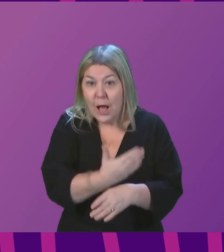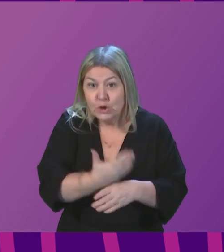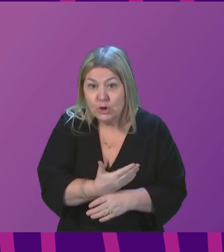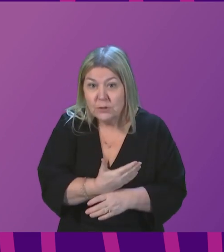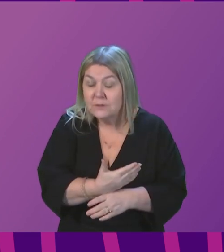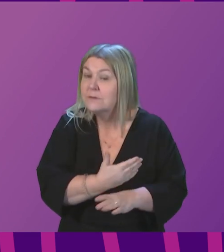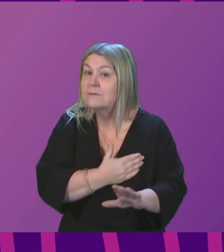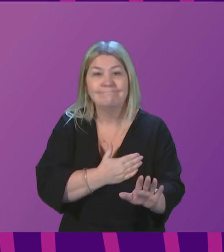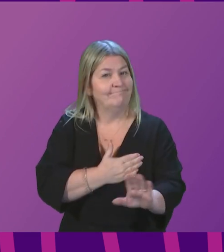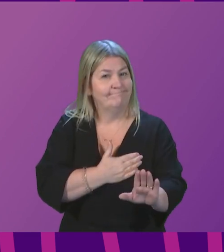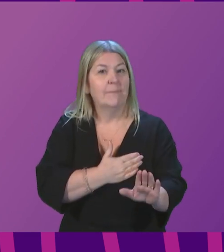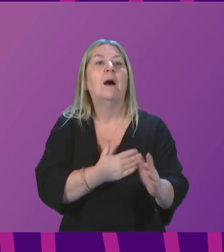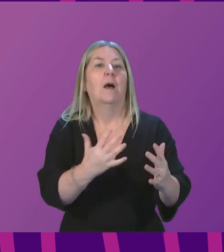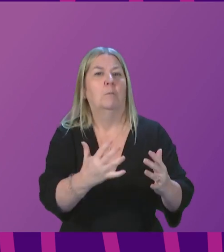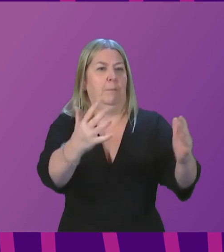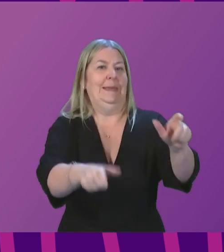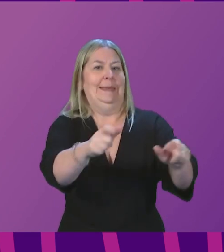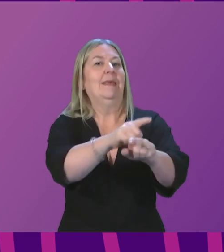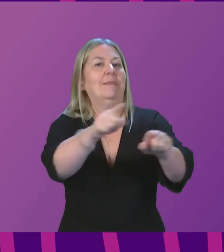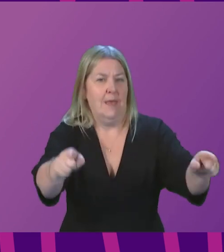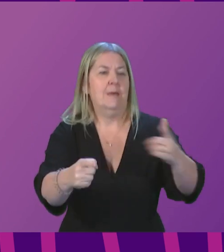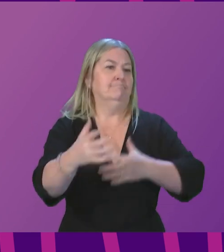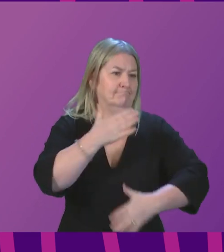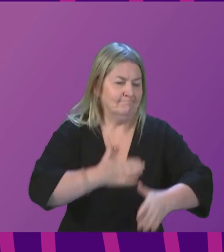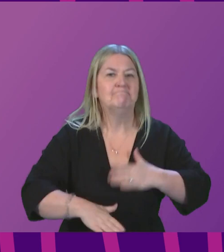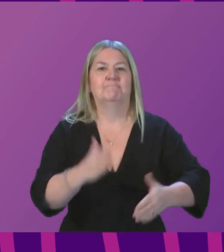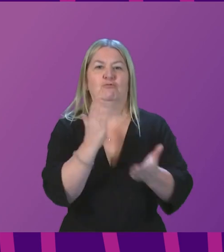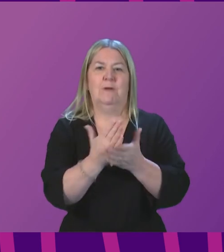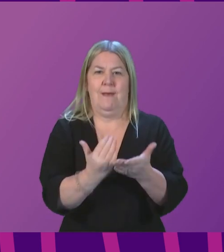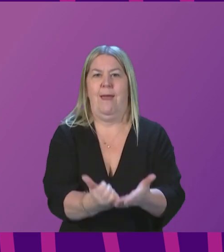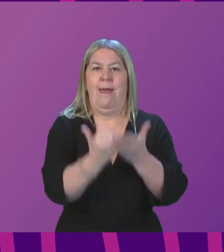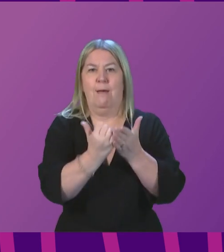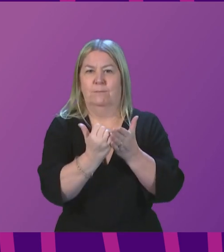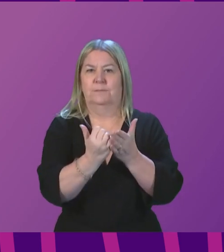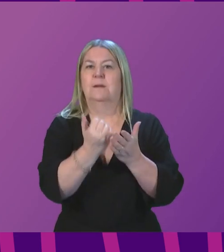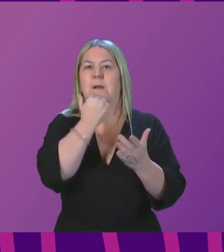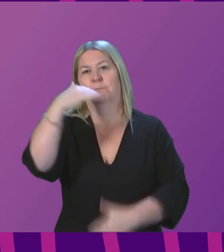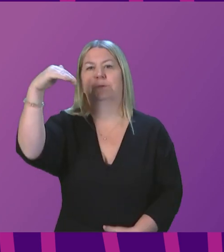The First Minister has tried to build a reputation for caution during the pandemic, but she was